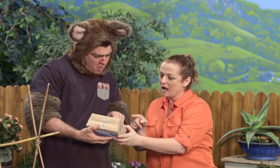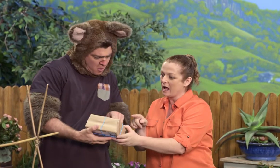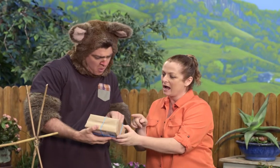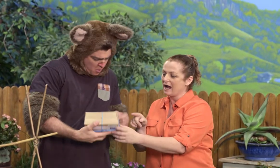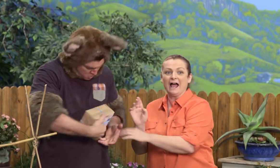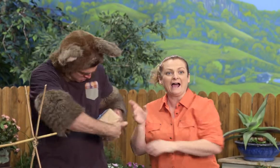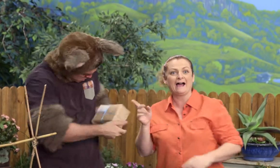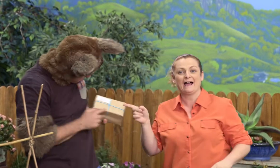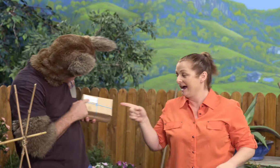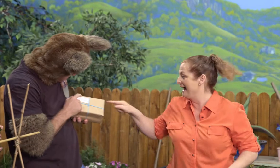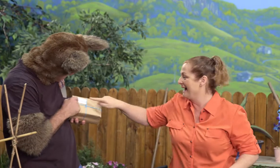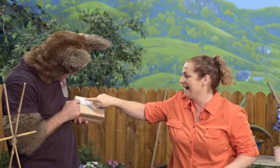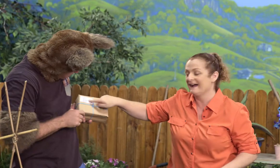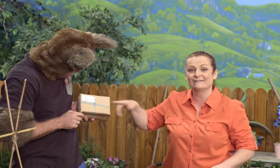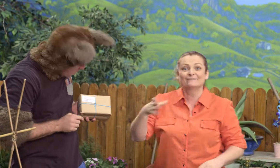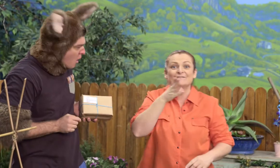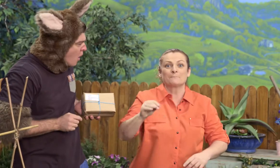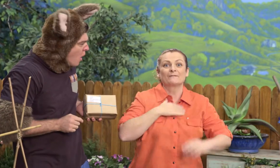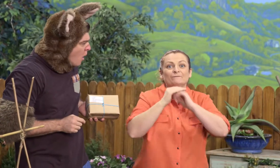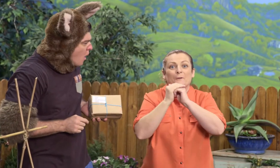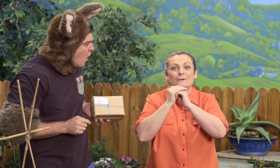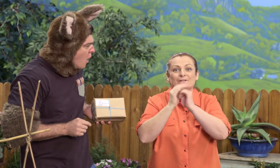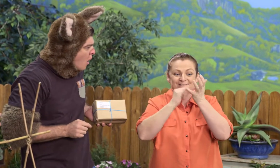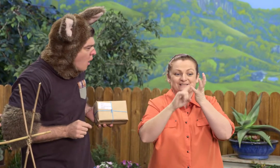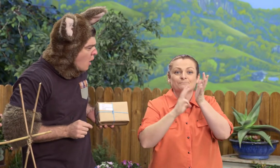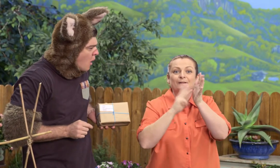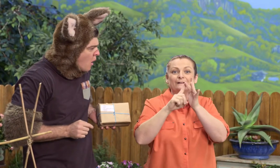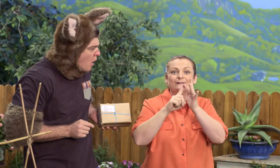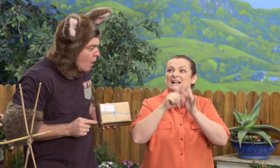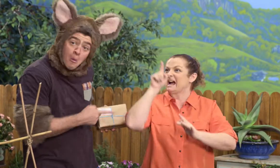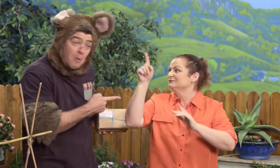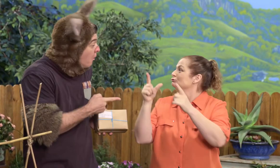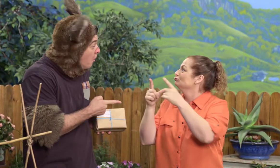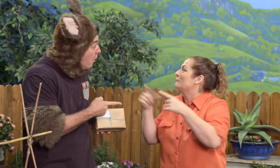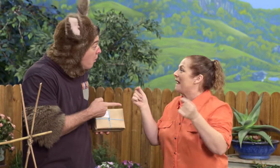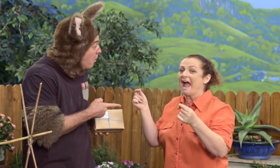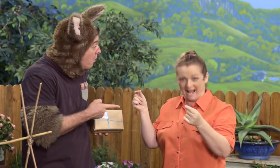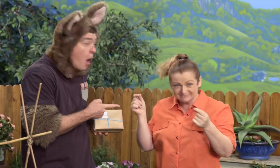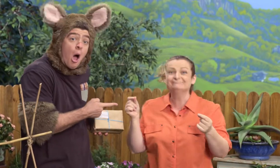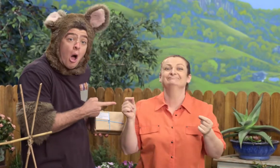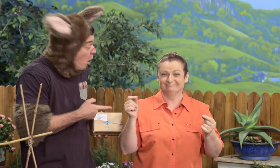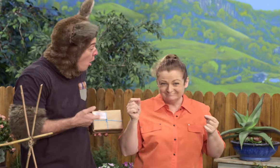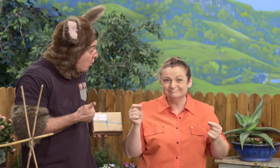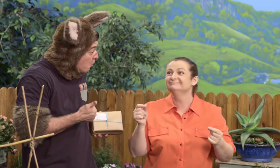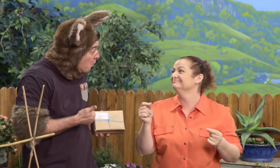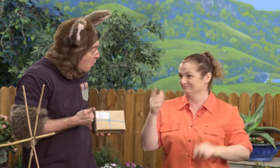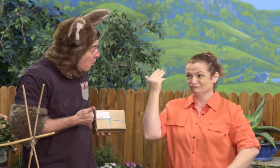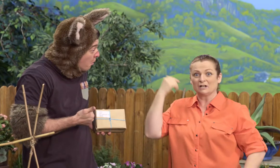Hmm... Oh! That's from my friend, Sumi. Oh. She lives in Japan. OK.